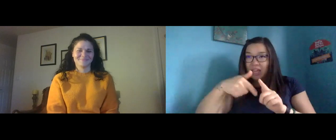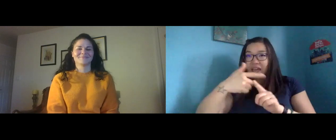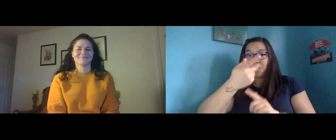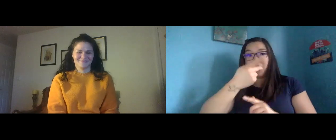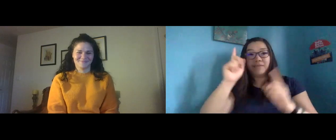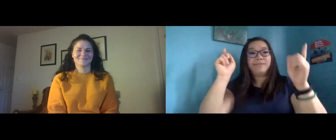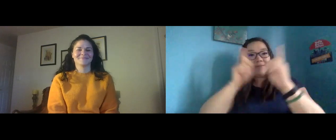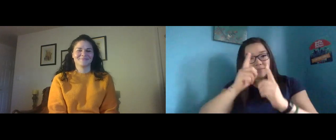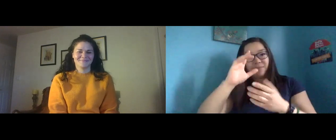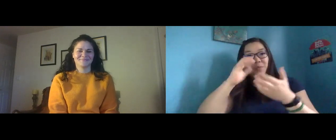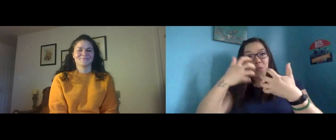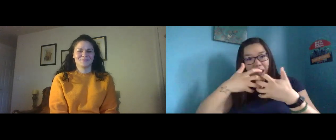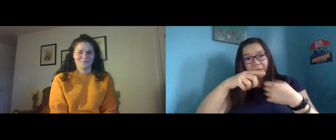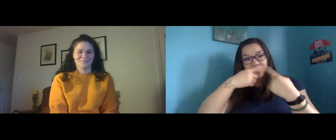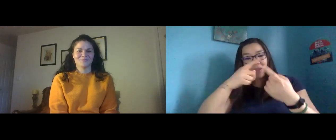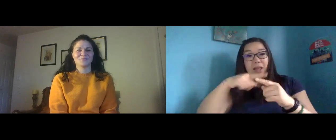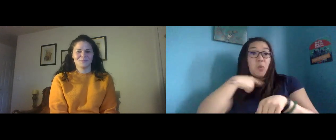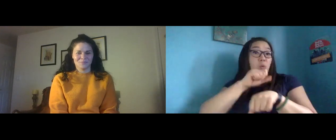P: Right, then, we’d later officially met and have been friends since.